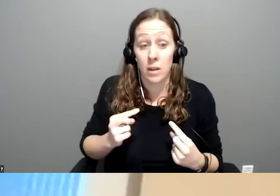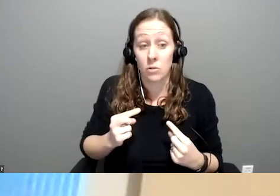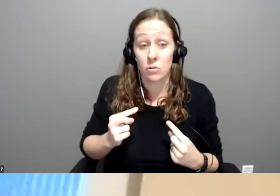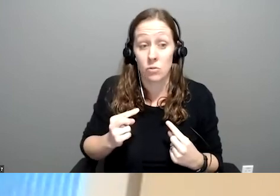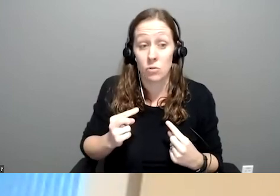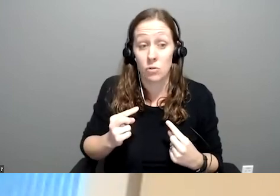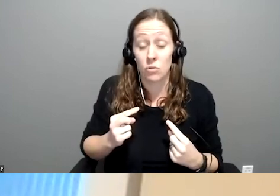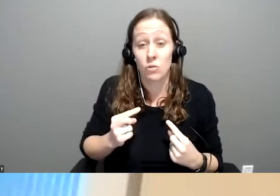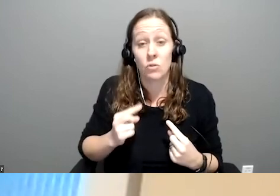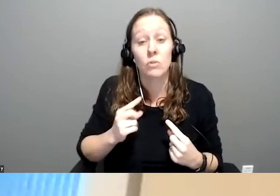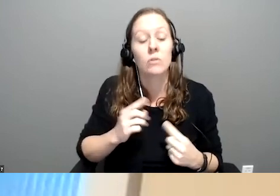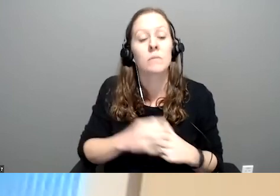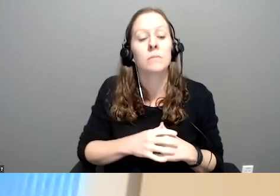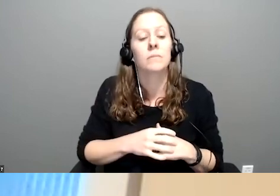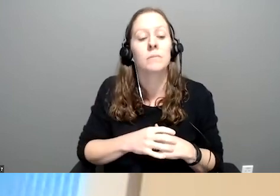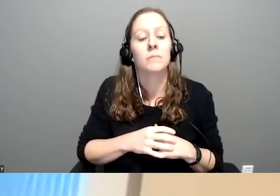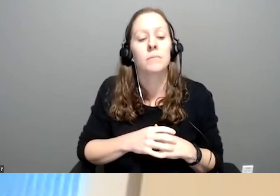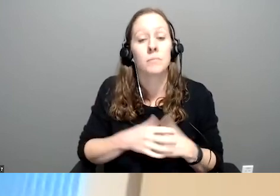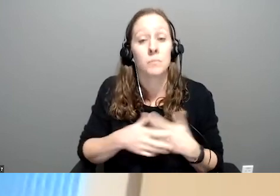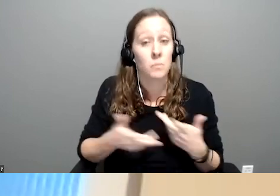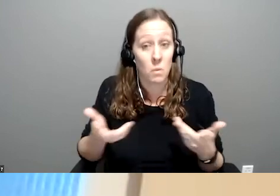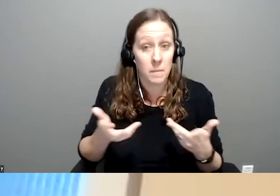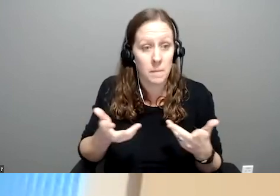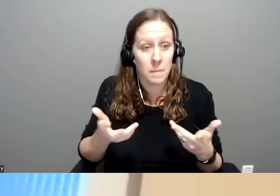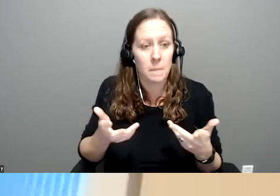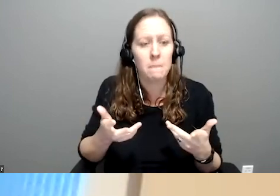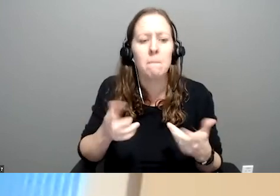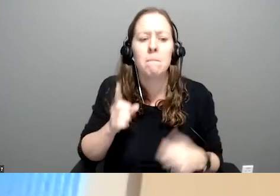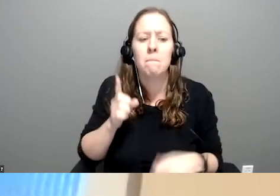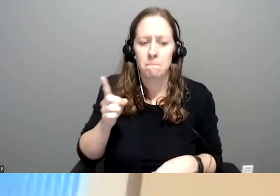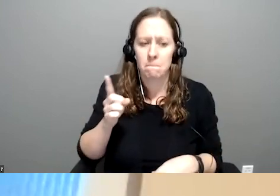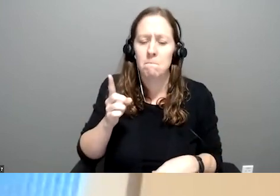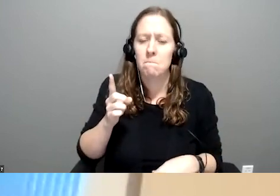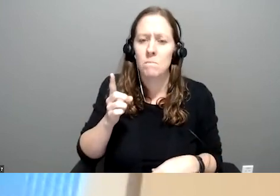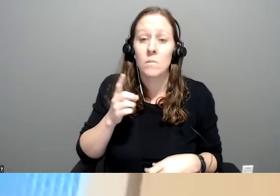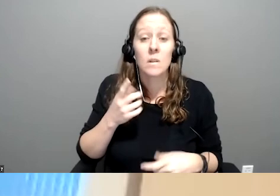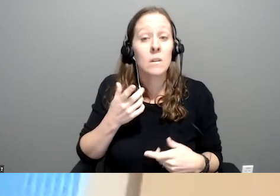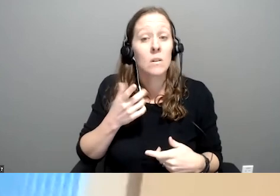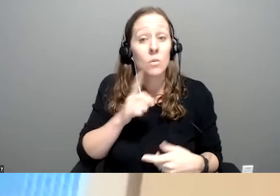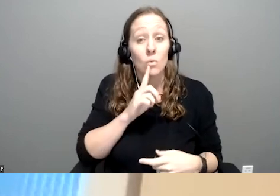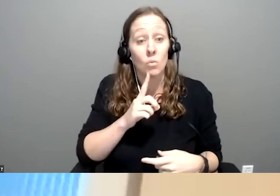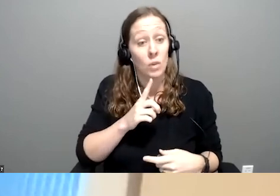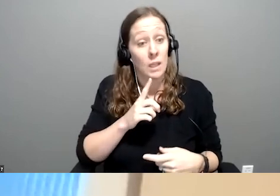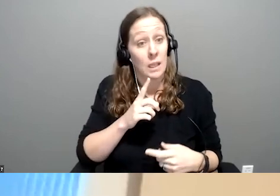of the training workshops appreciated the space that was provided for discussion.